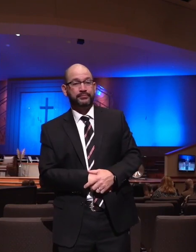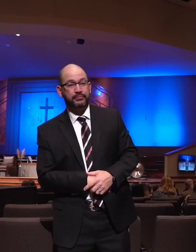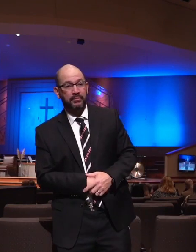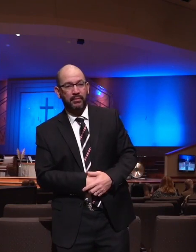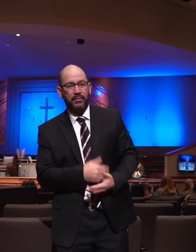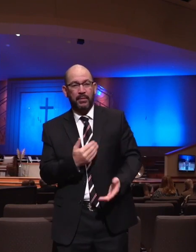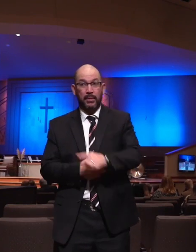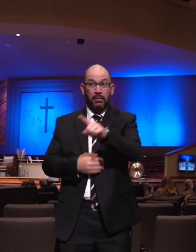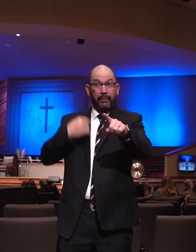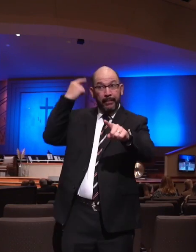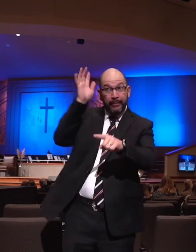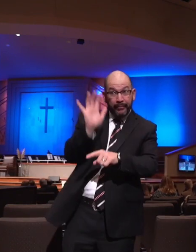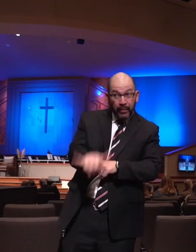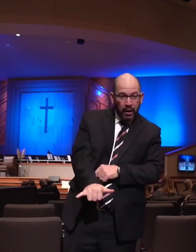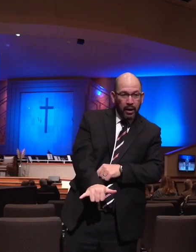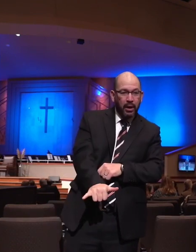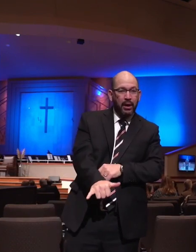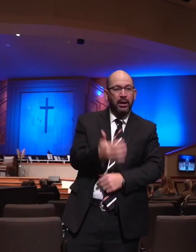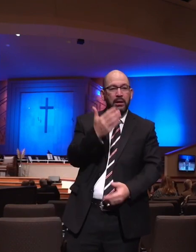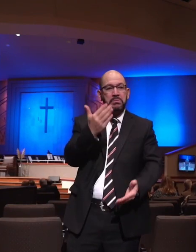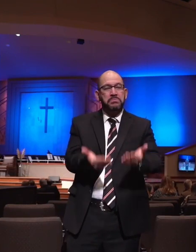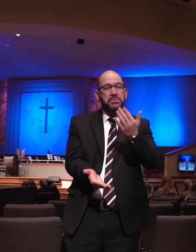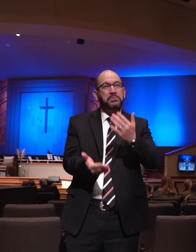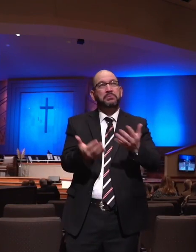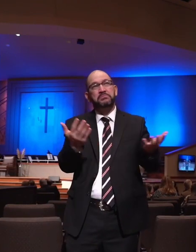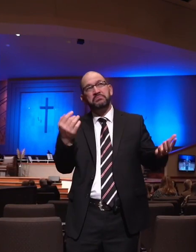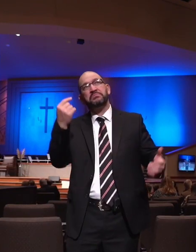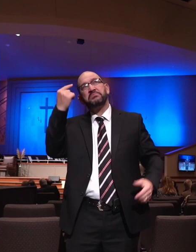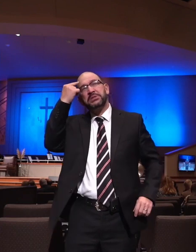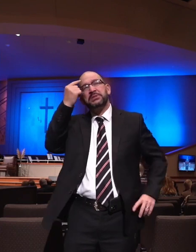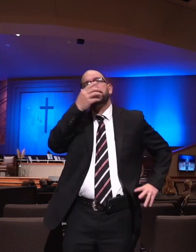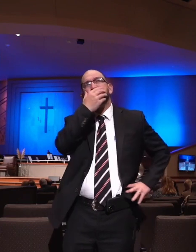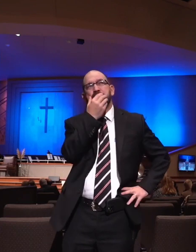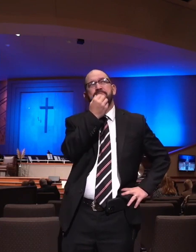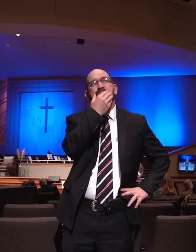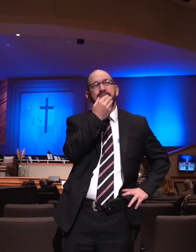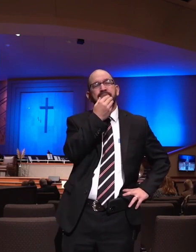on that right now and it may be you may have the answer but let's go through